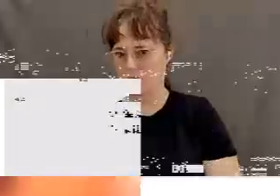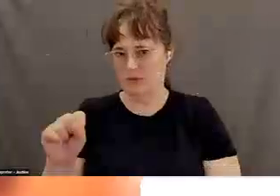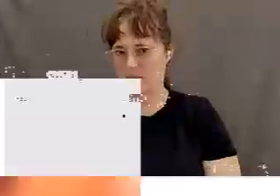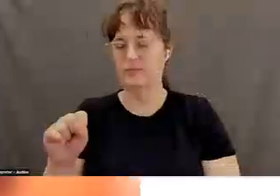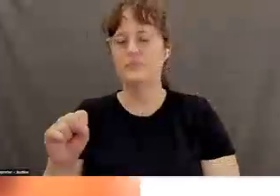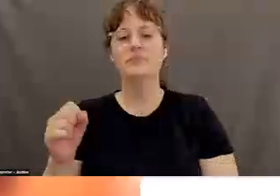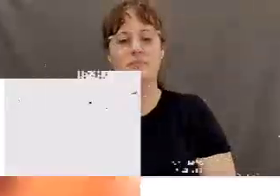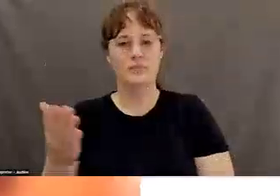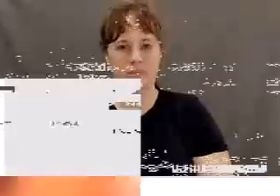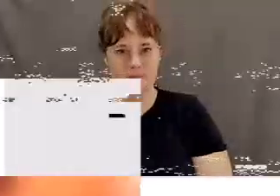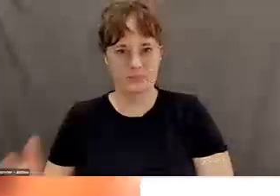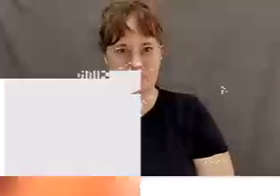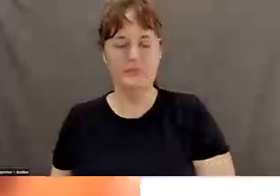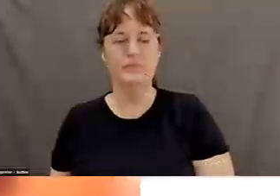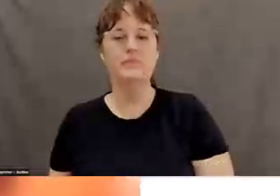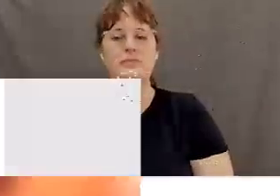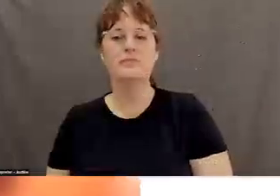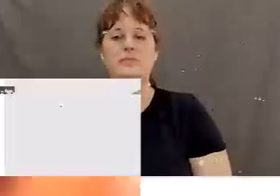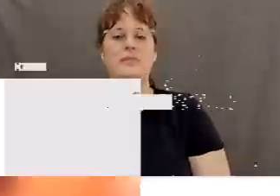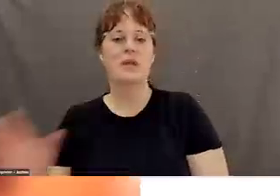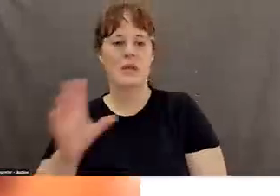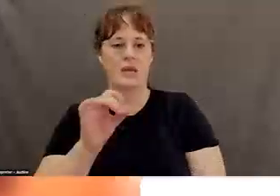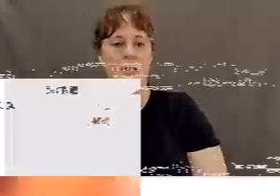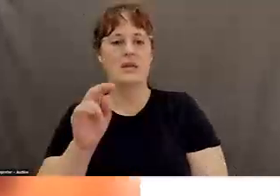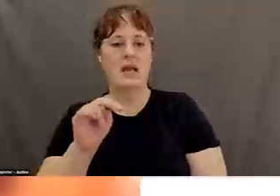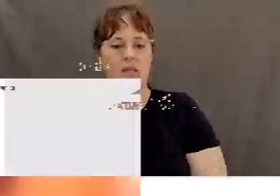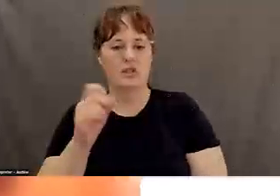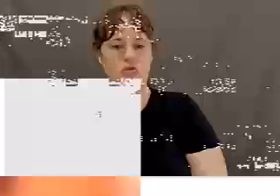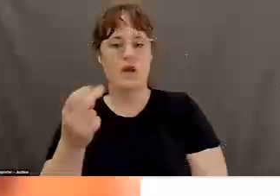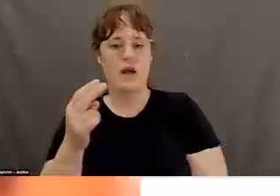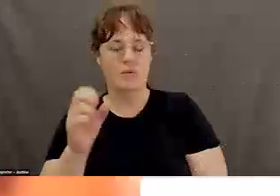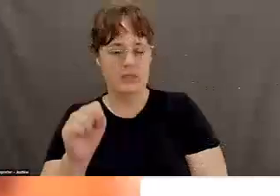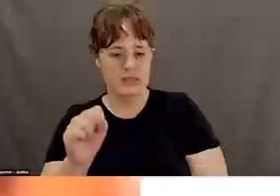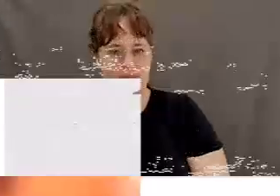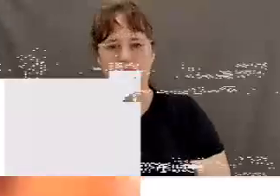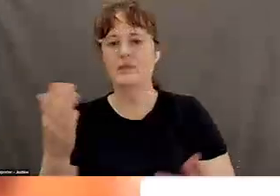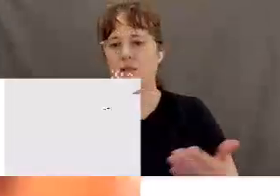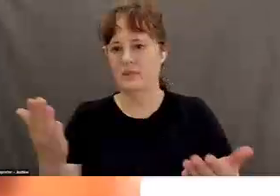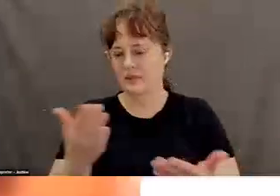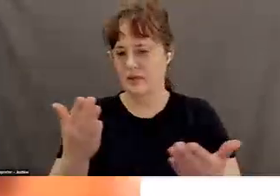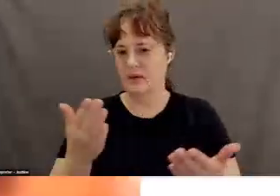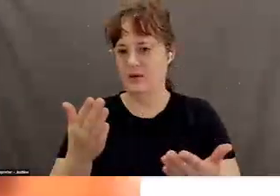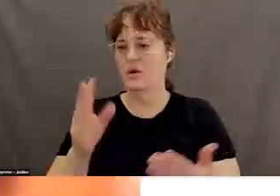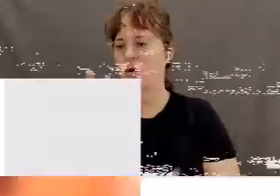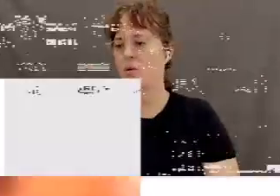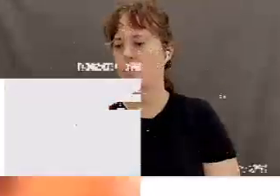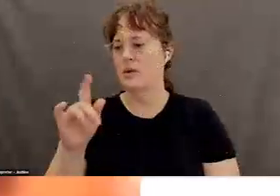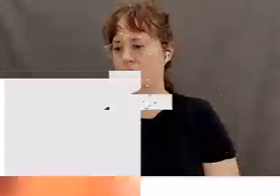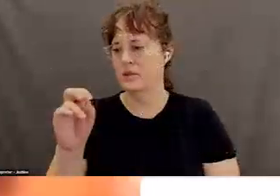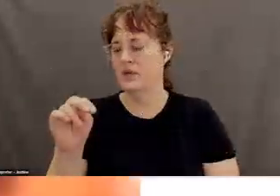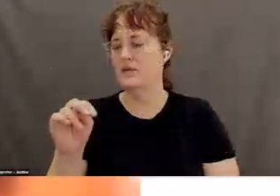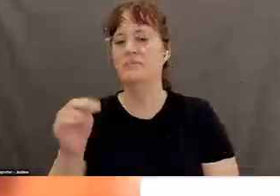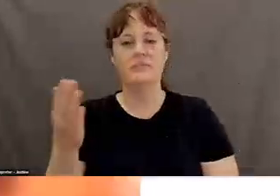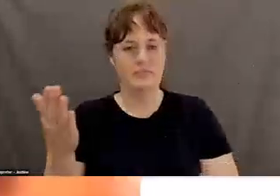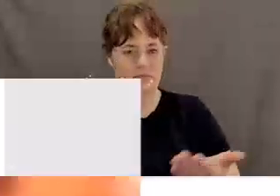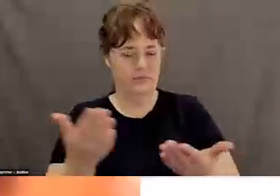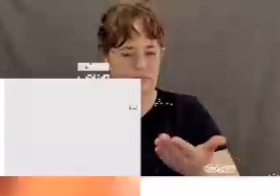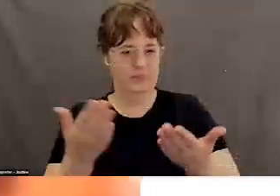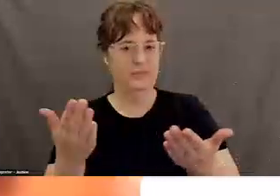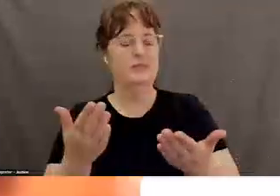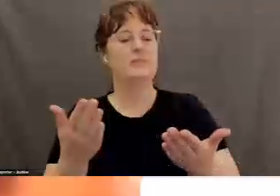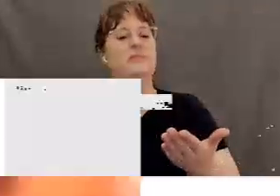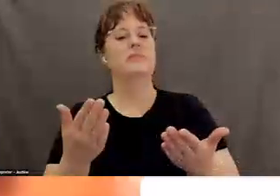Boardroom: Board Member Somers is present. Dan Strauss? Here. Board Member Strauss is present. Katie Wilson? Here. Board Member Wilson is present. Girmay Zahilay?